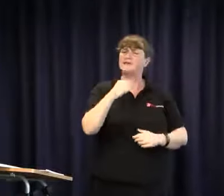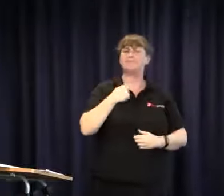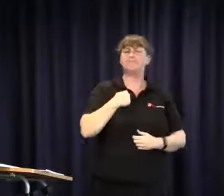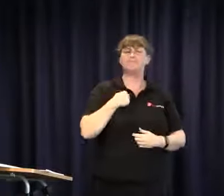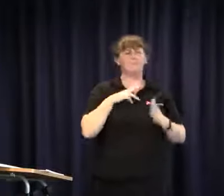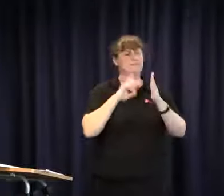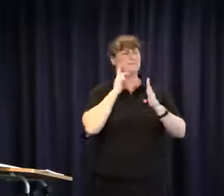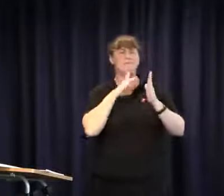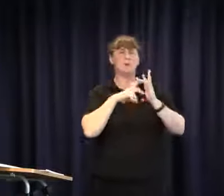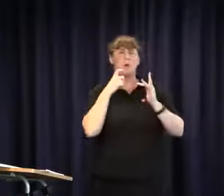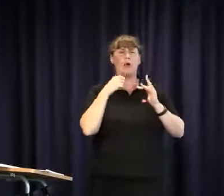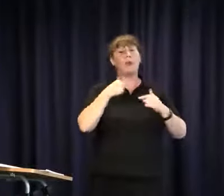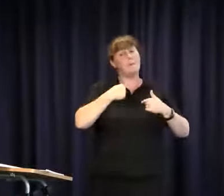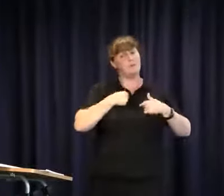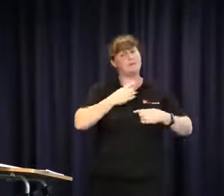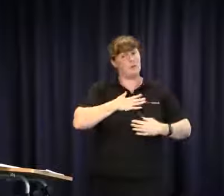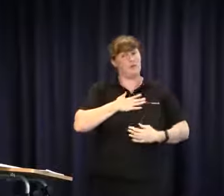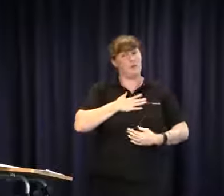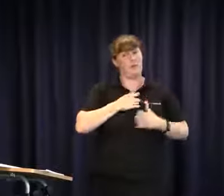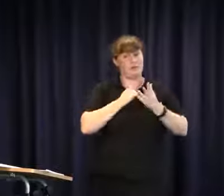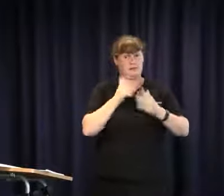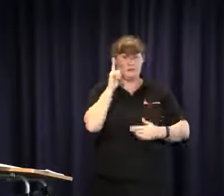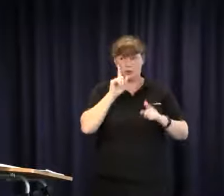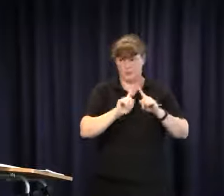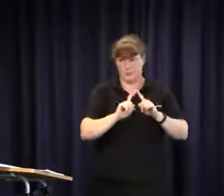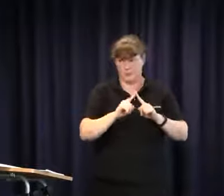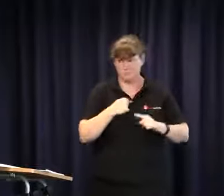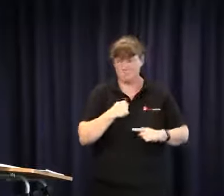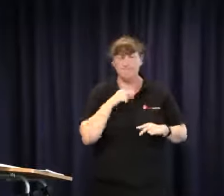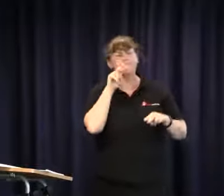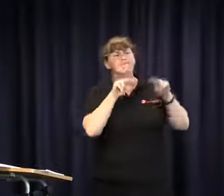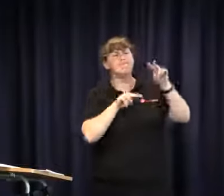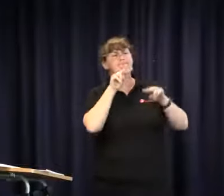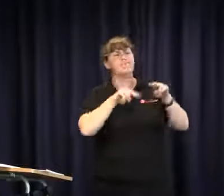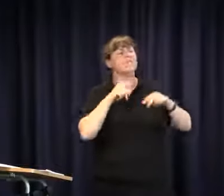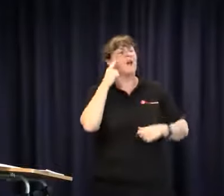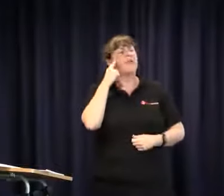We have moved forward in some ways, but Deaf Victoria and including myself as a teacher